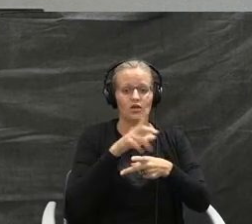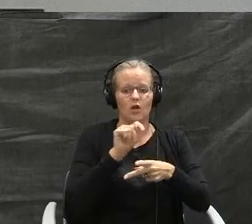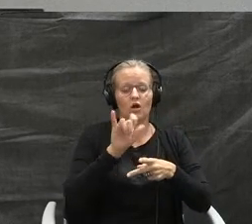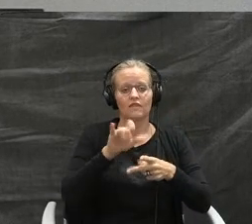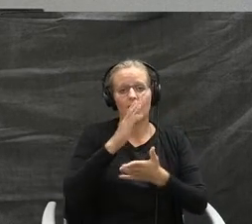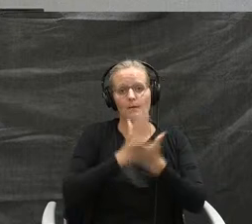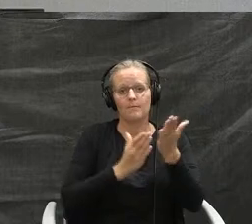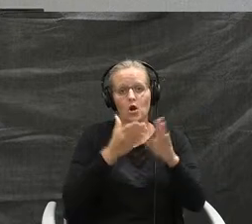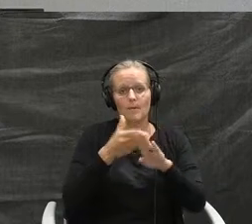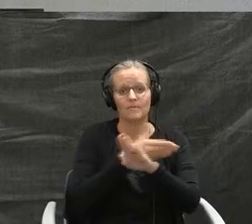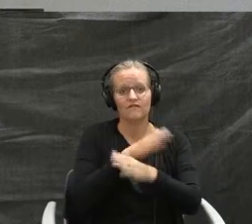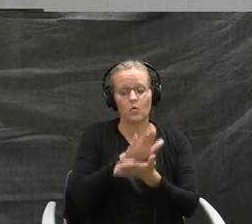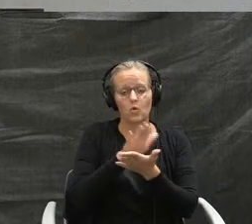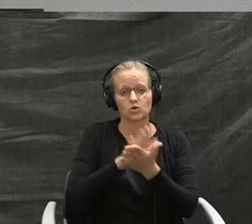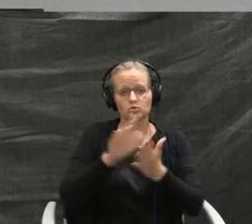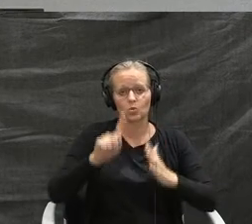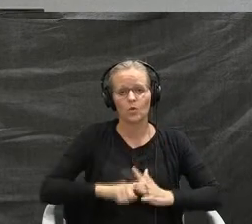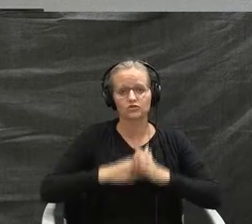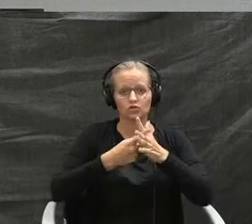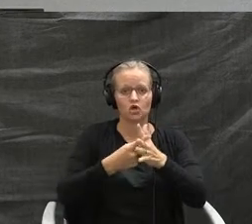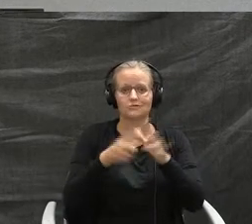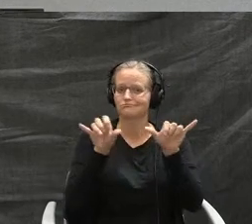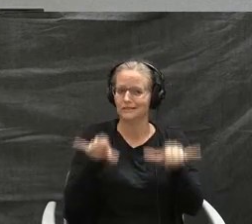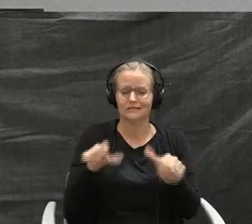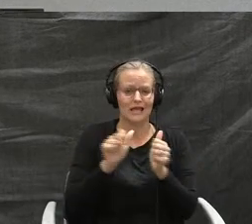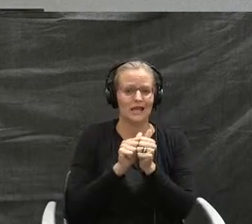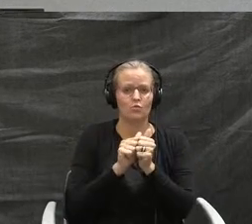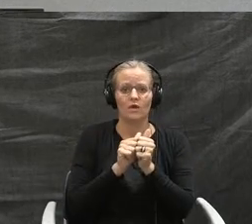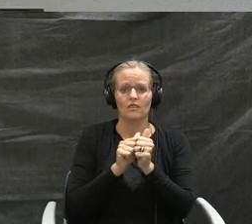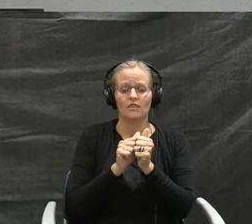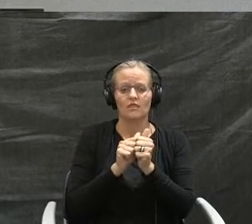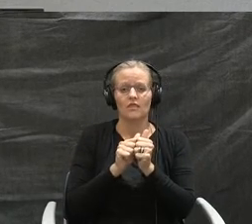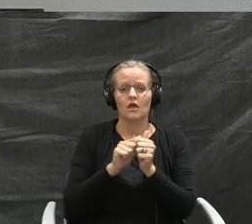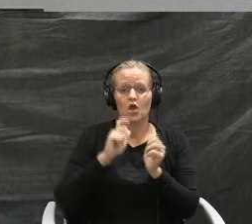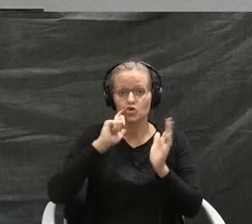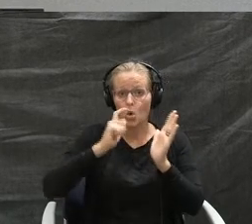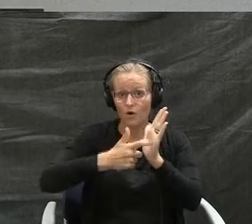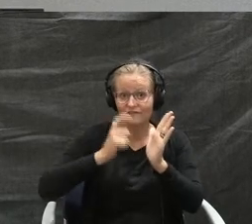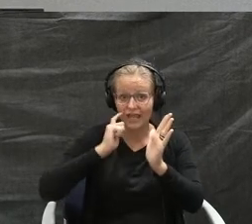were very much controlled by the nature of notifications. But the